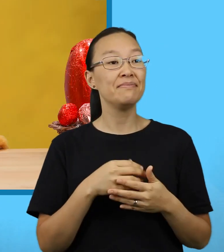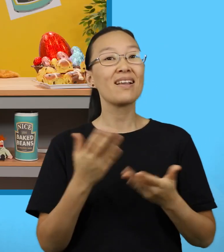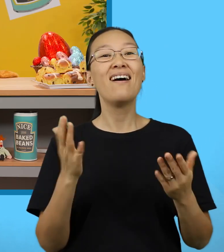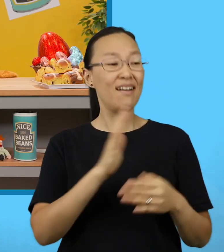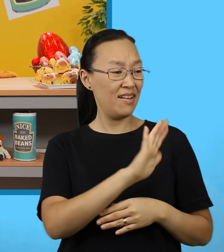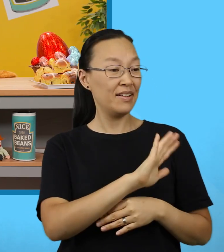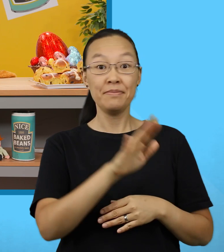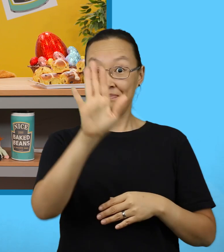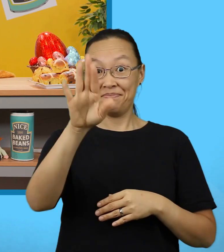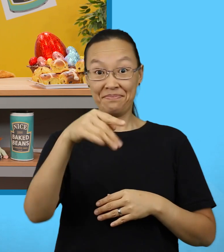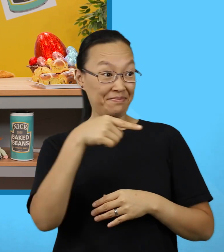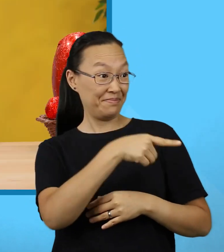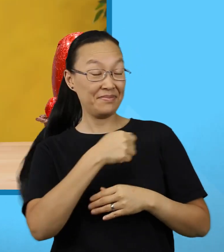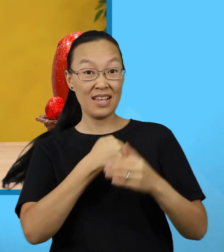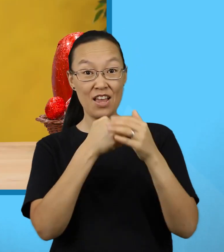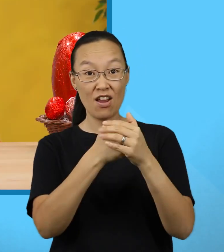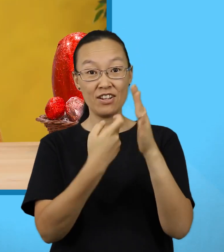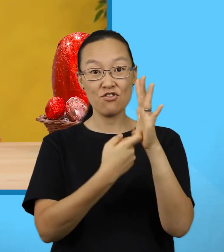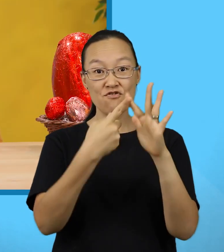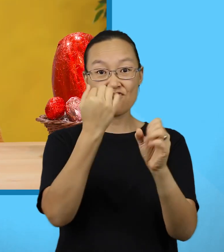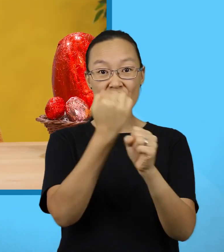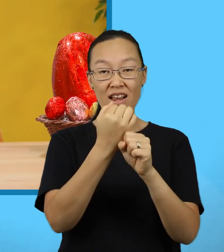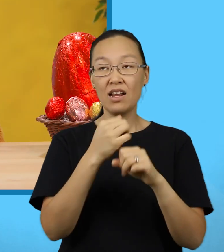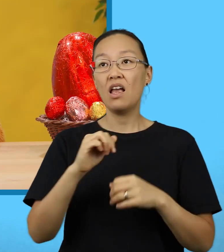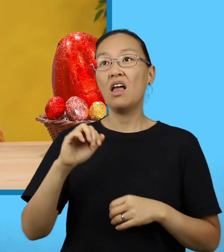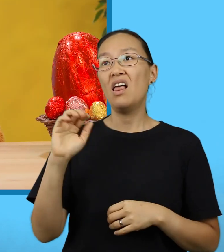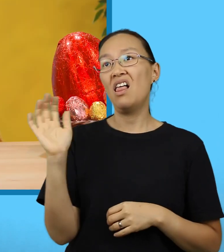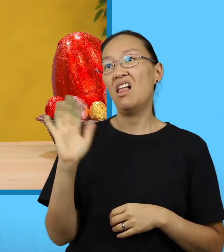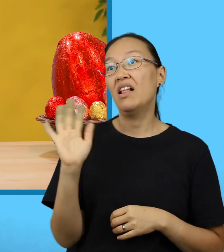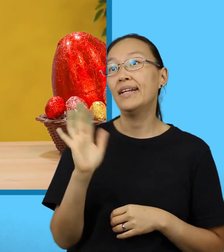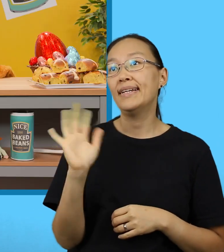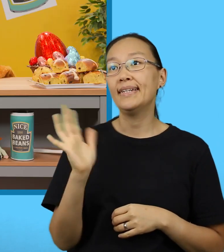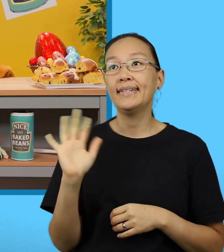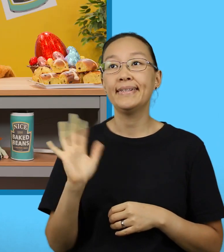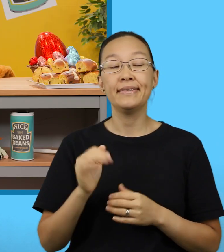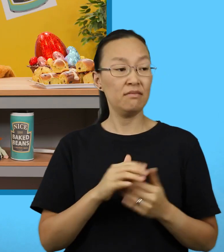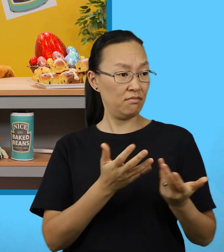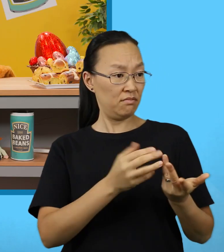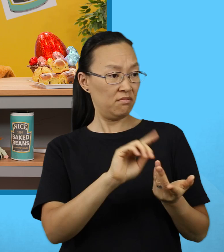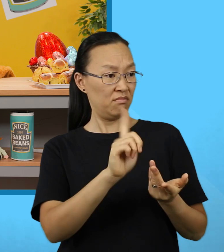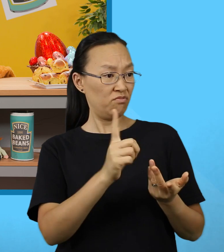Ah, hi. Everyone, this is Reg. Yeah, yeah, hi everyone. Reg, what's the matter?